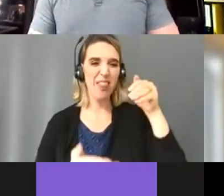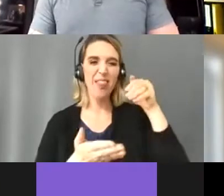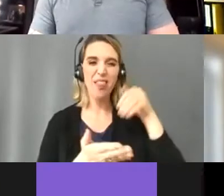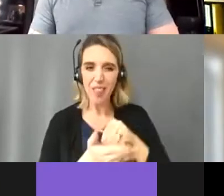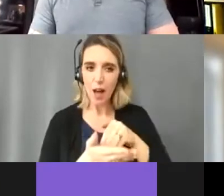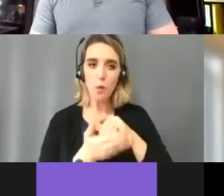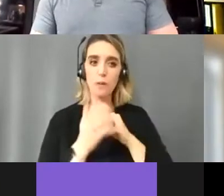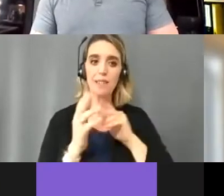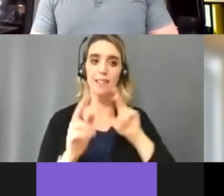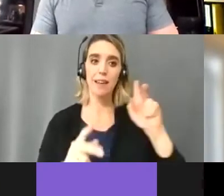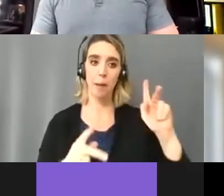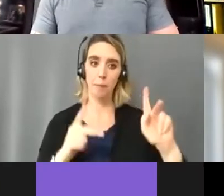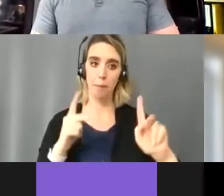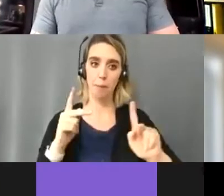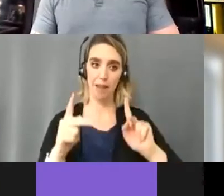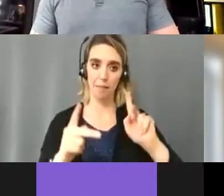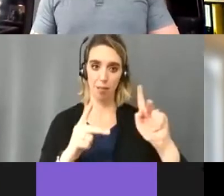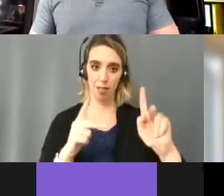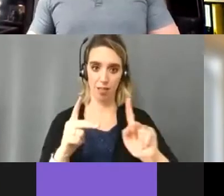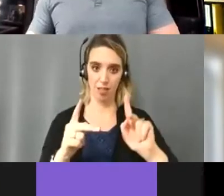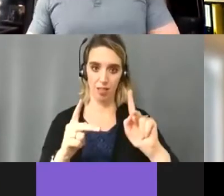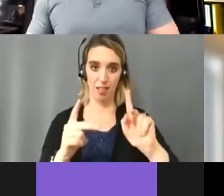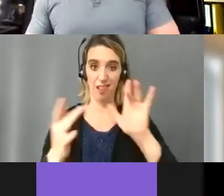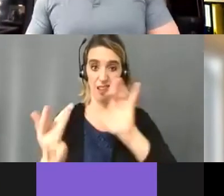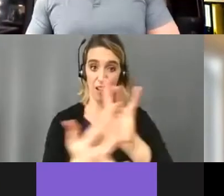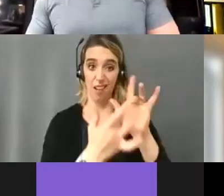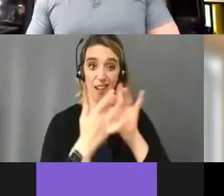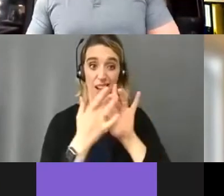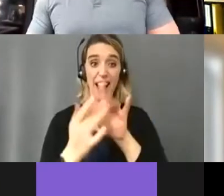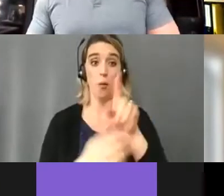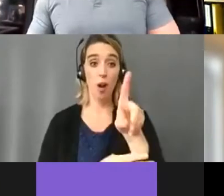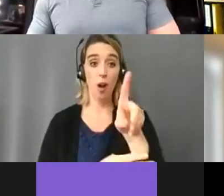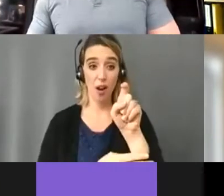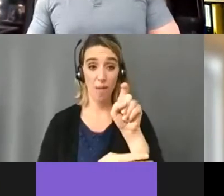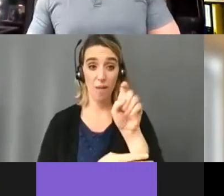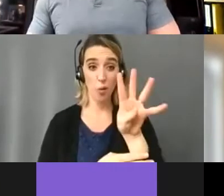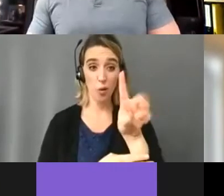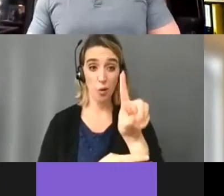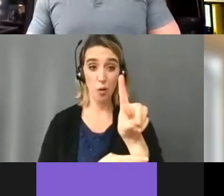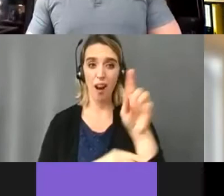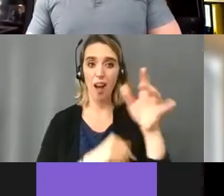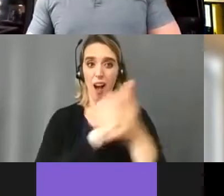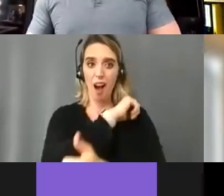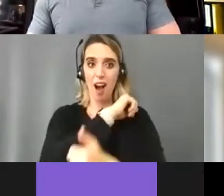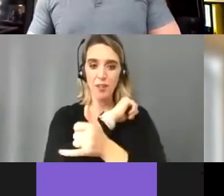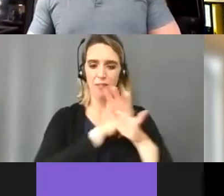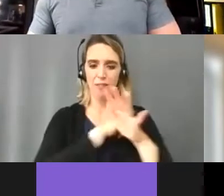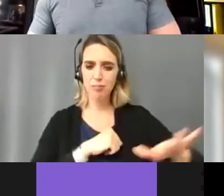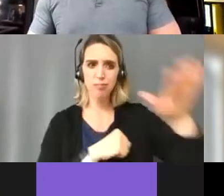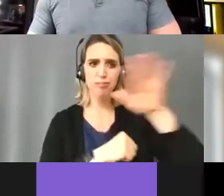from 140 countries around the world. It's just mind blowing to try to comprehend that.